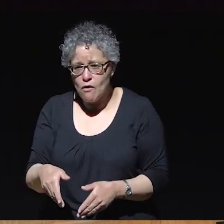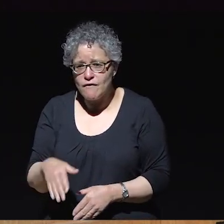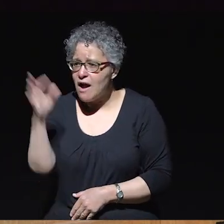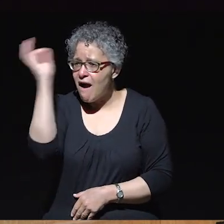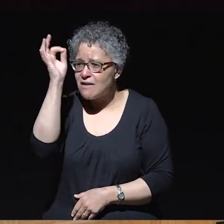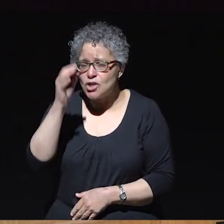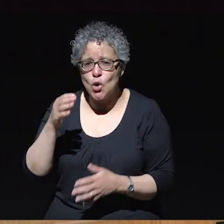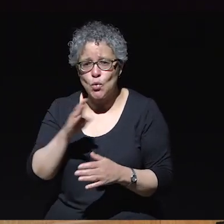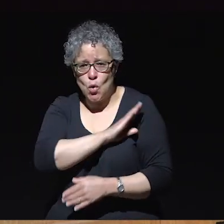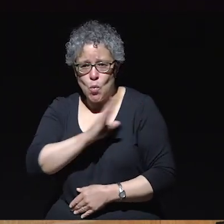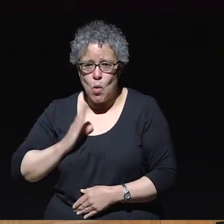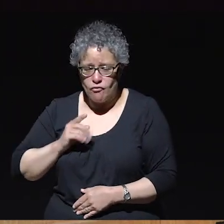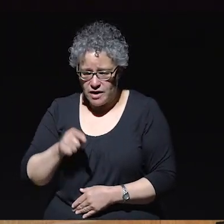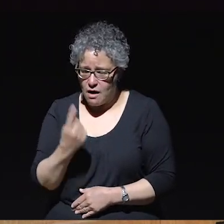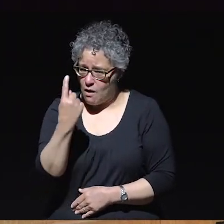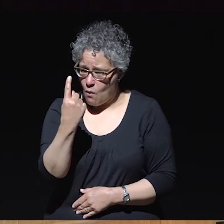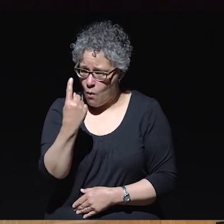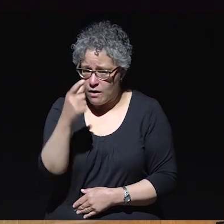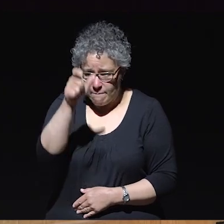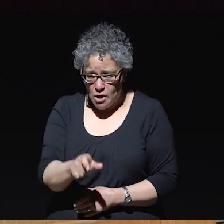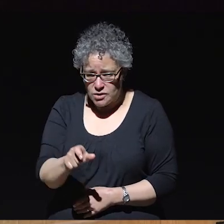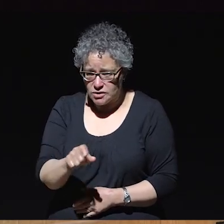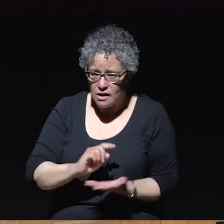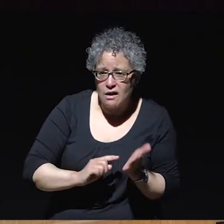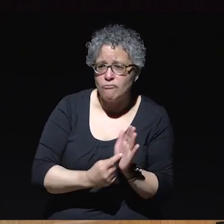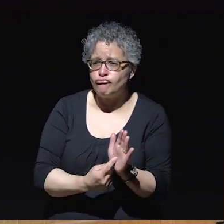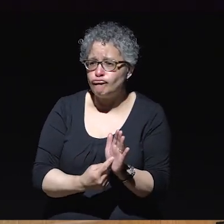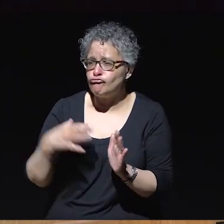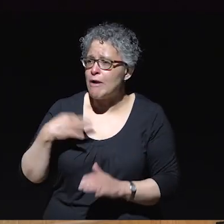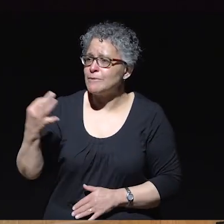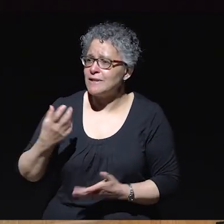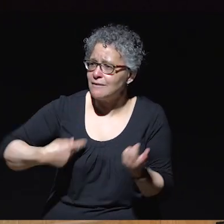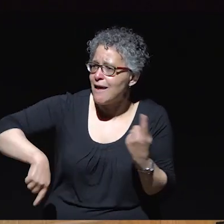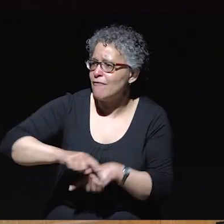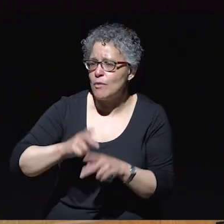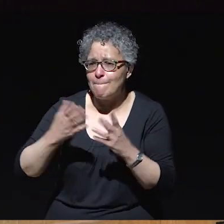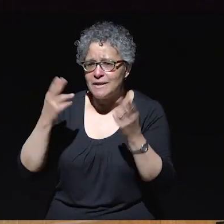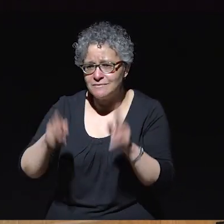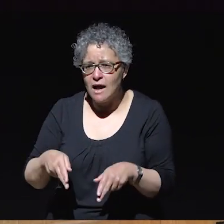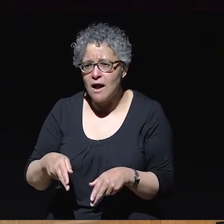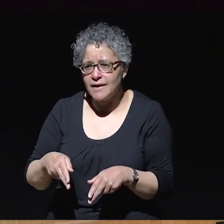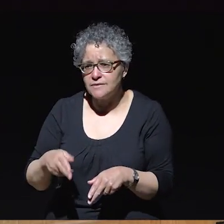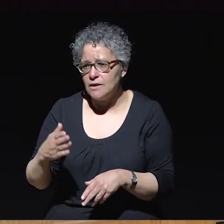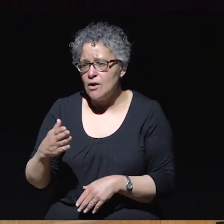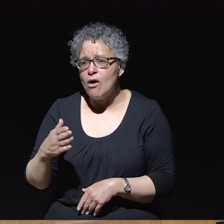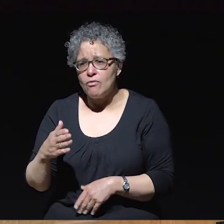a single person representing all those who had died on the Western Front and elsewhere across the globe.